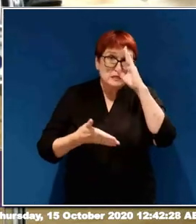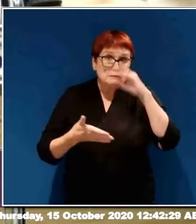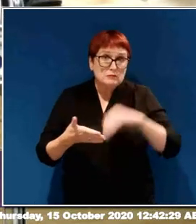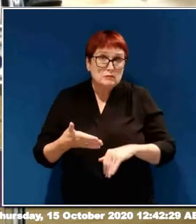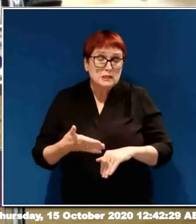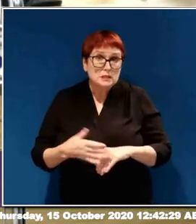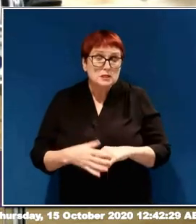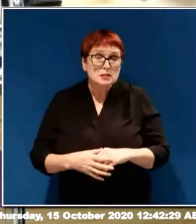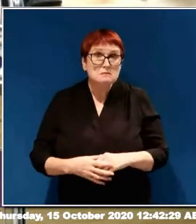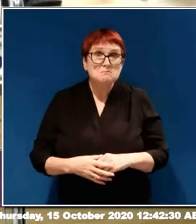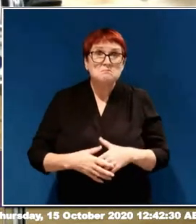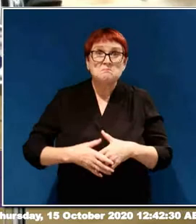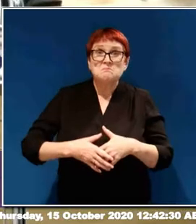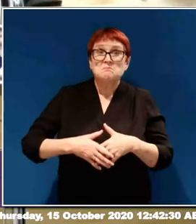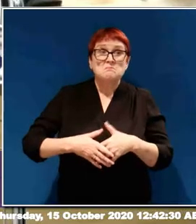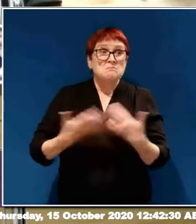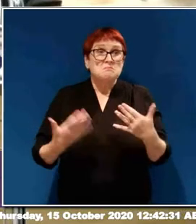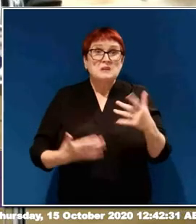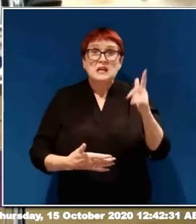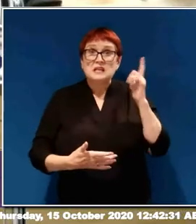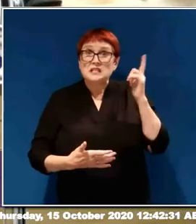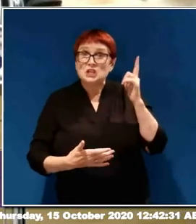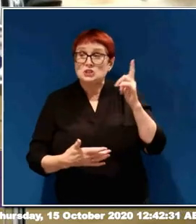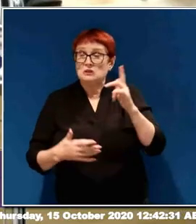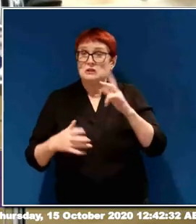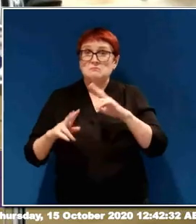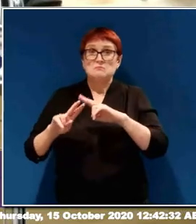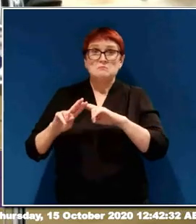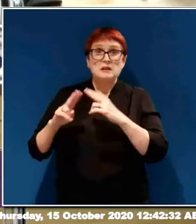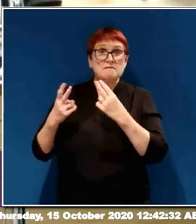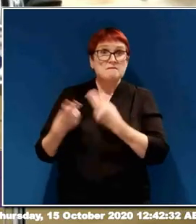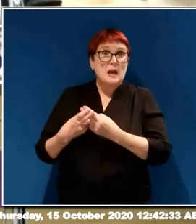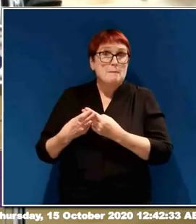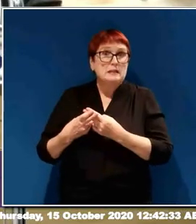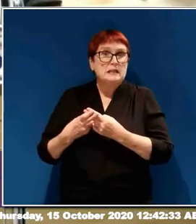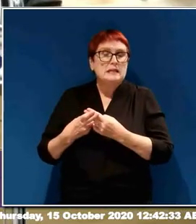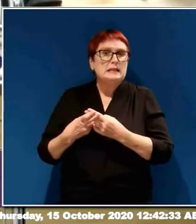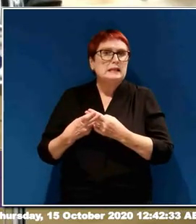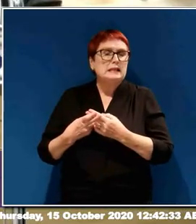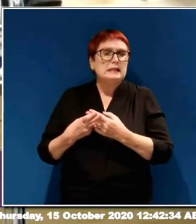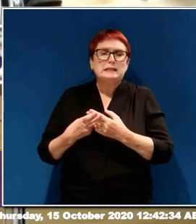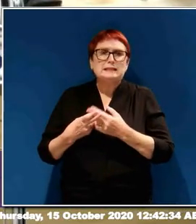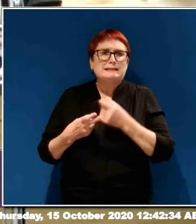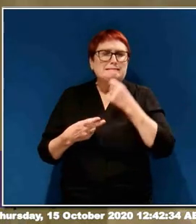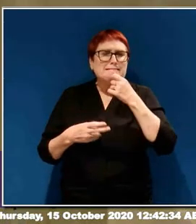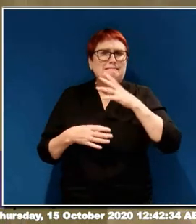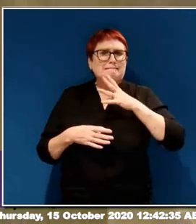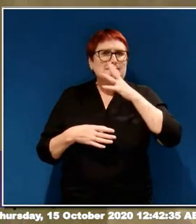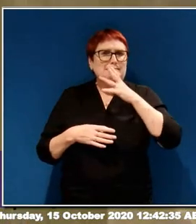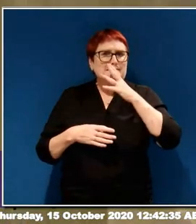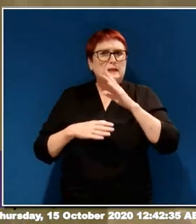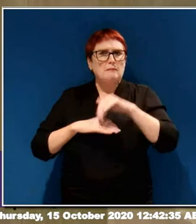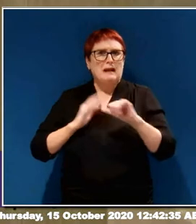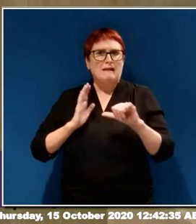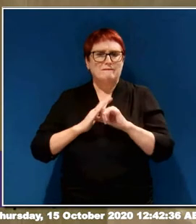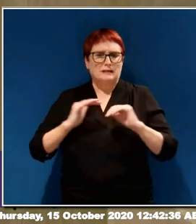and families don't understand those layers of support well? That's correct.